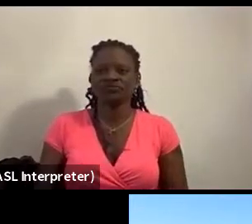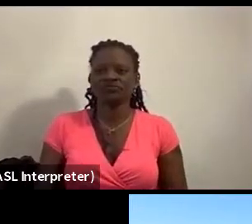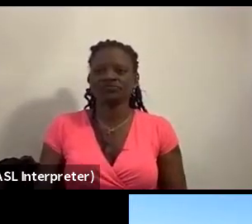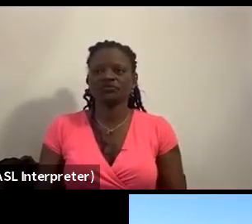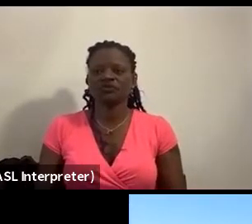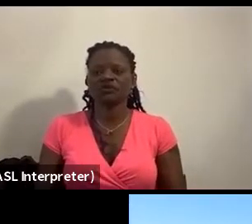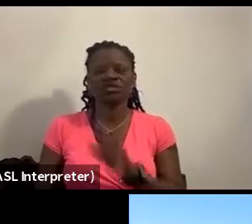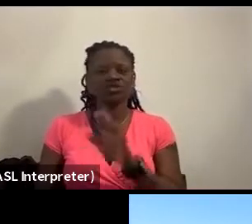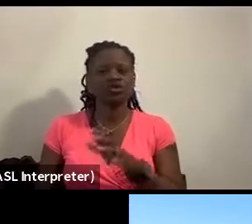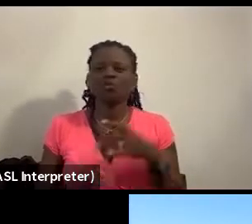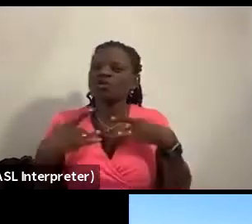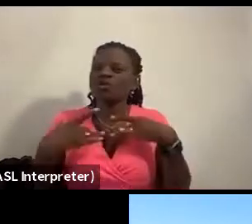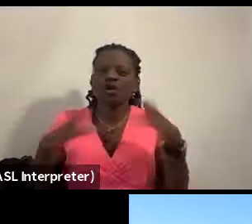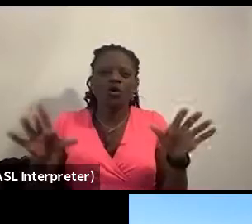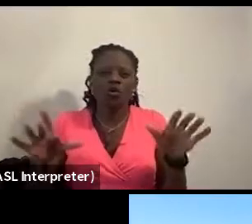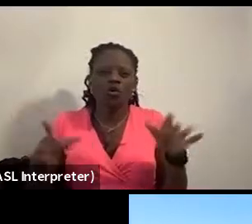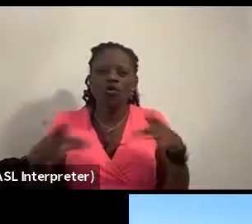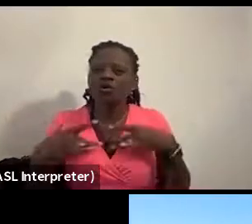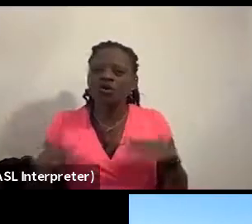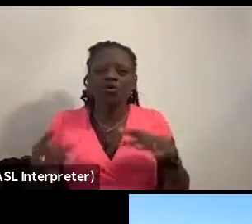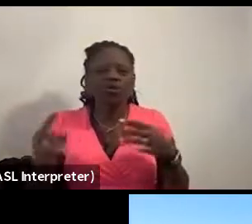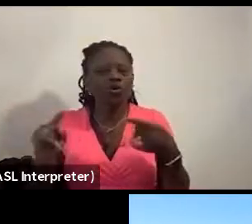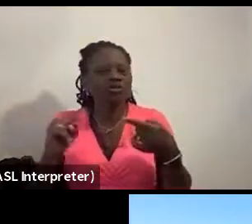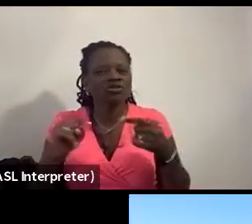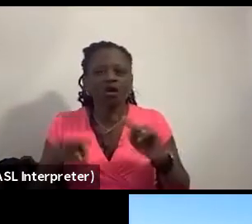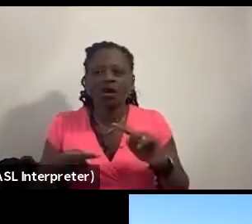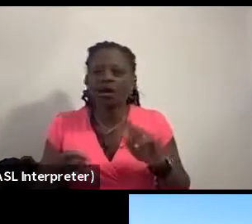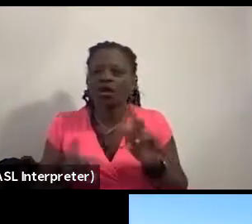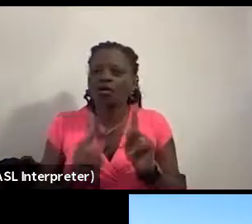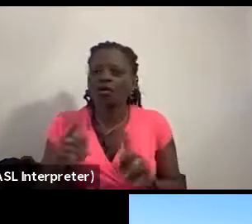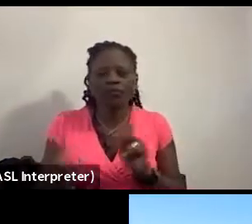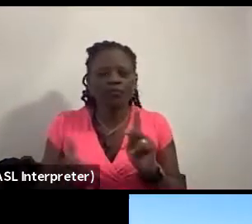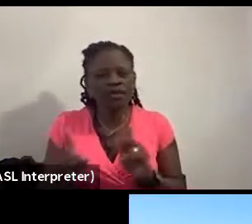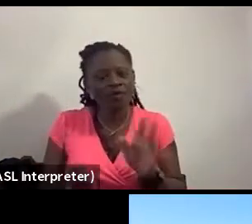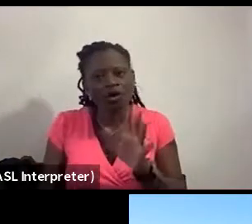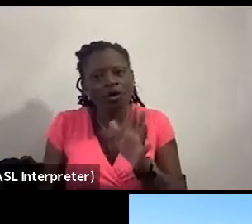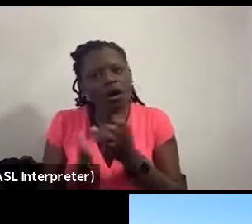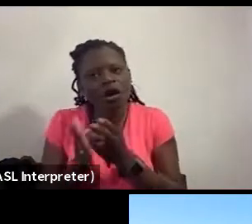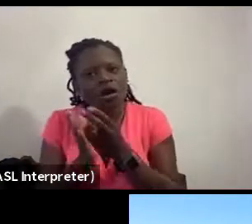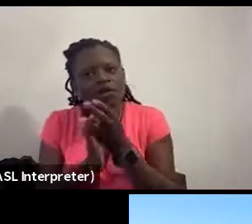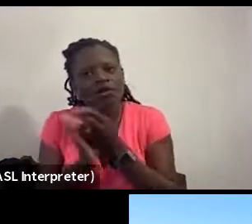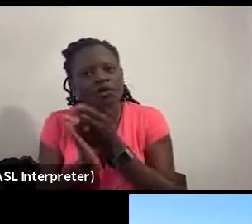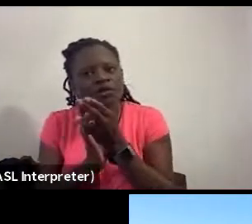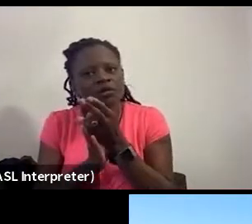no harm, which means that we really do feel like these vaccines